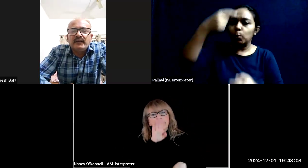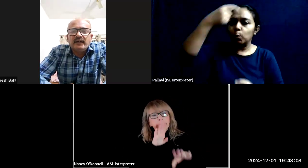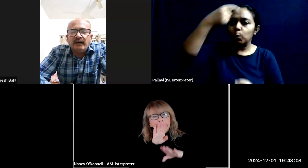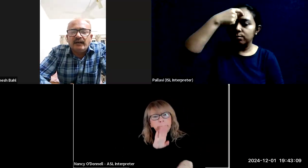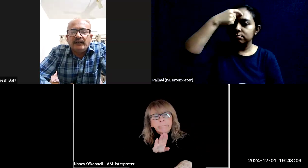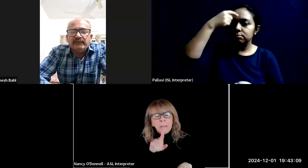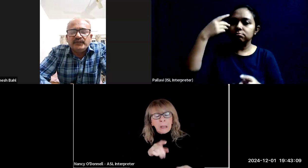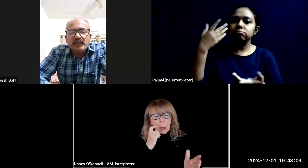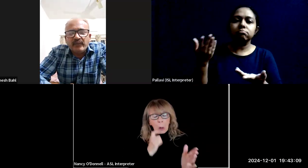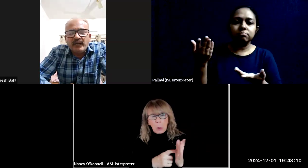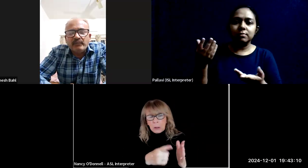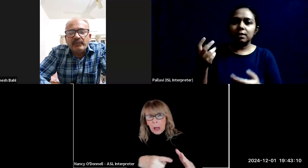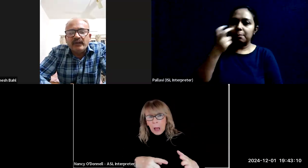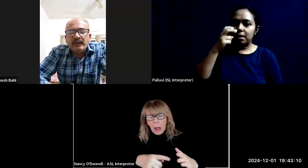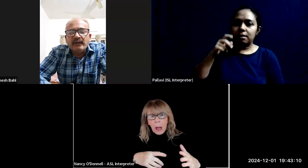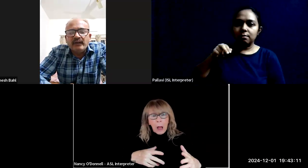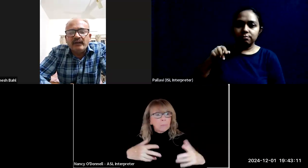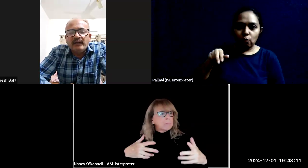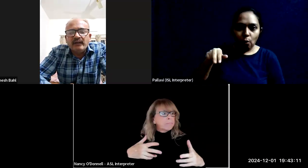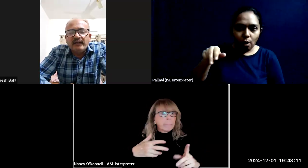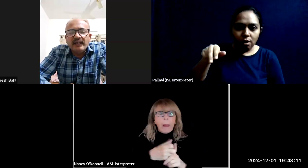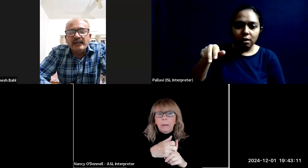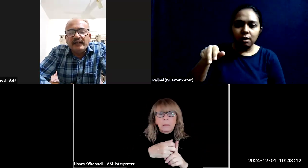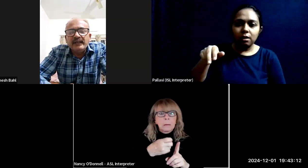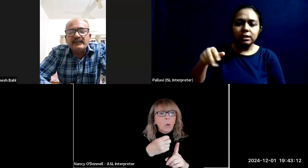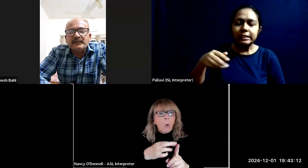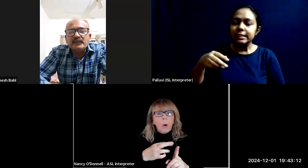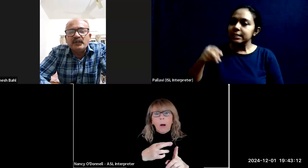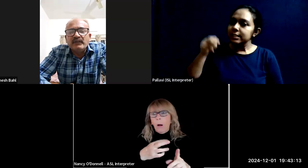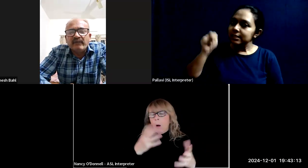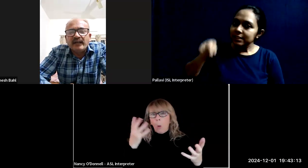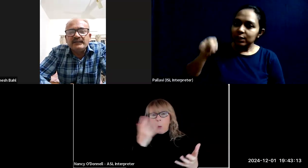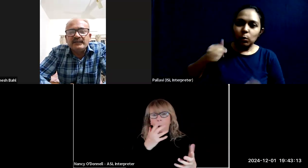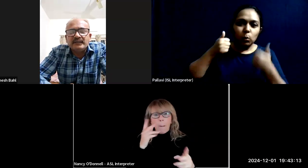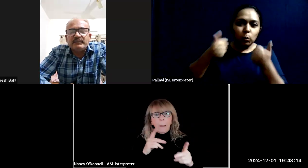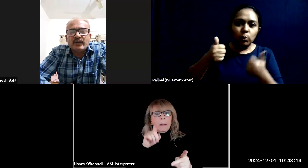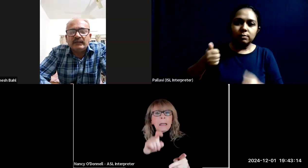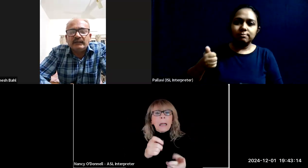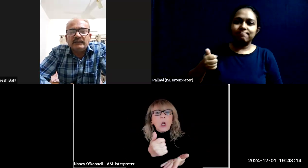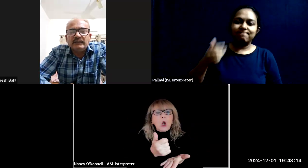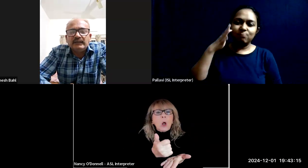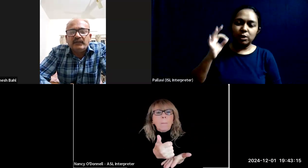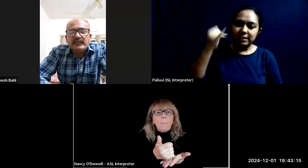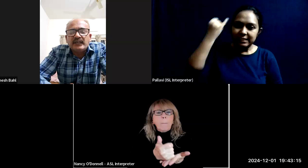visually impaired people really needed some good device, some product